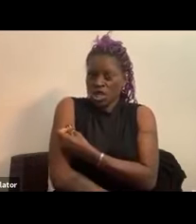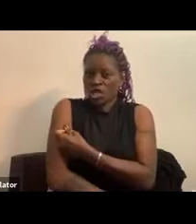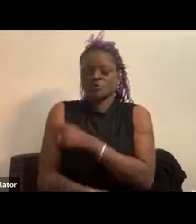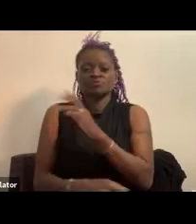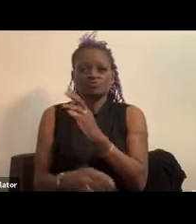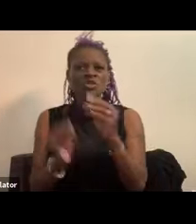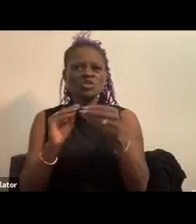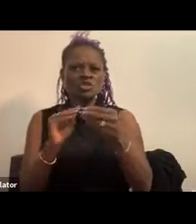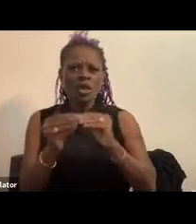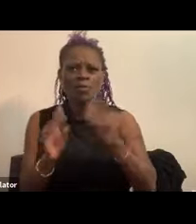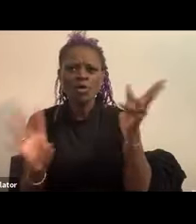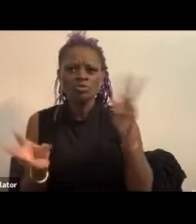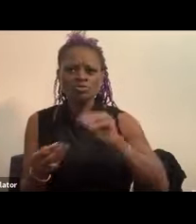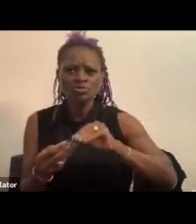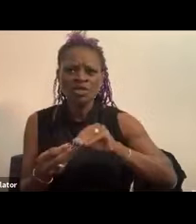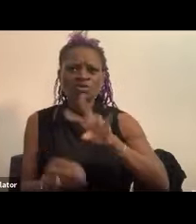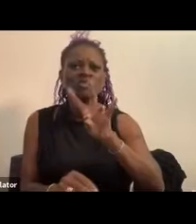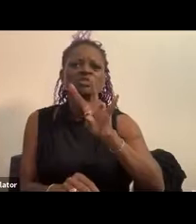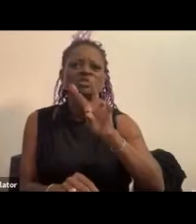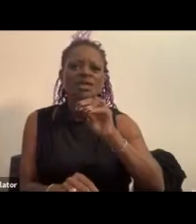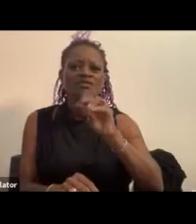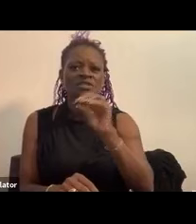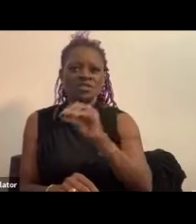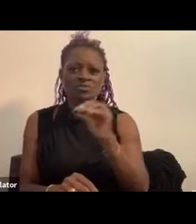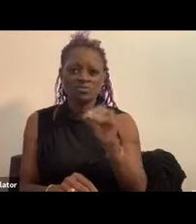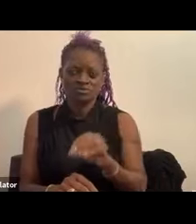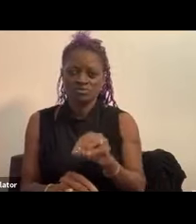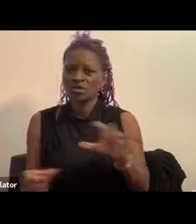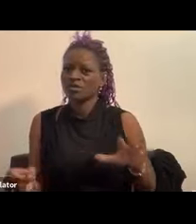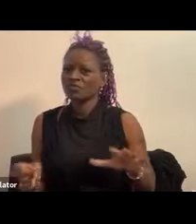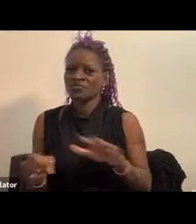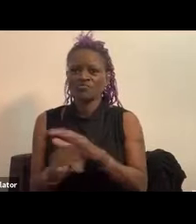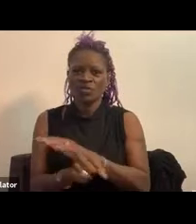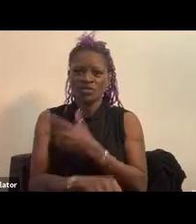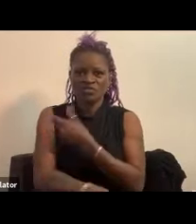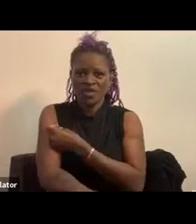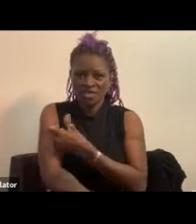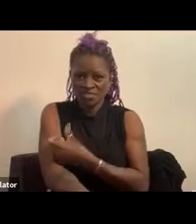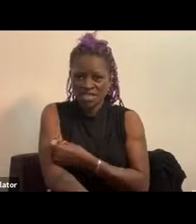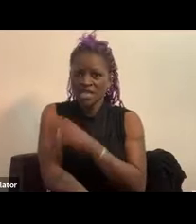residents 12 years and older are fully vaccinated, and 78 percent have received